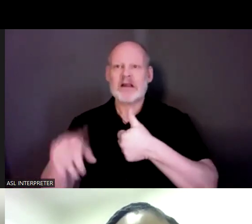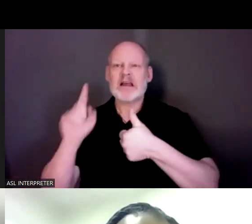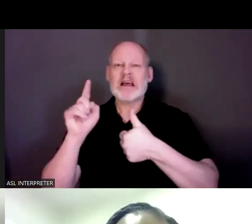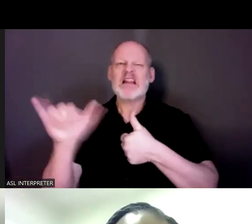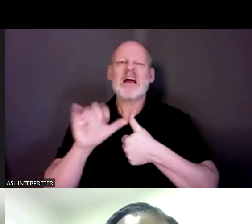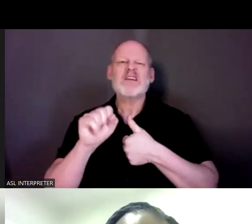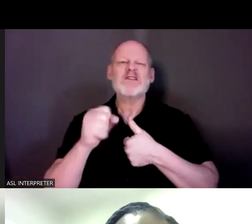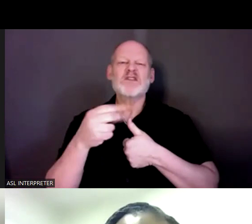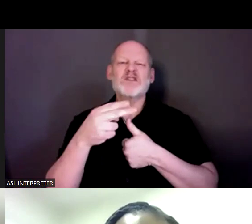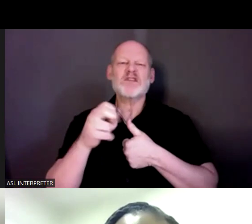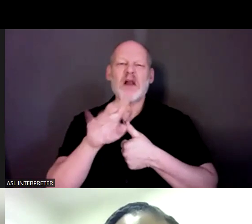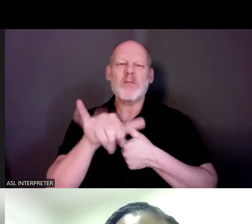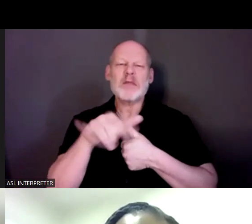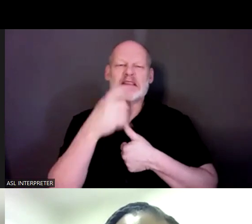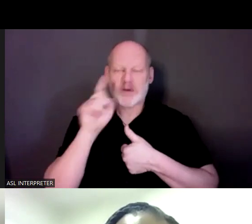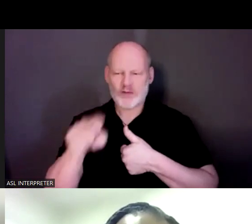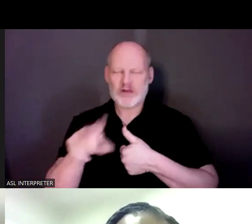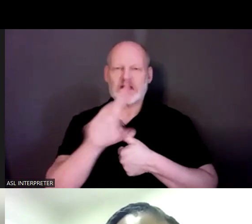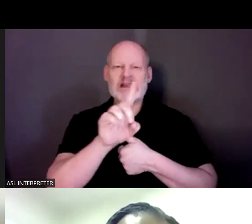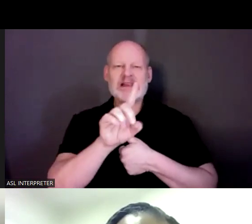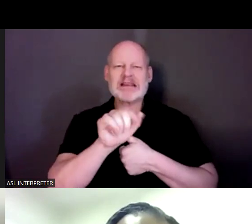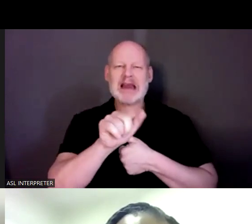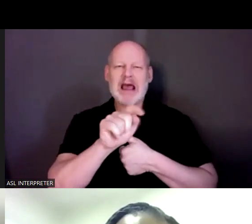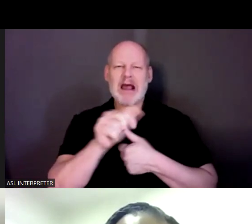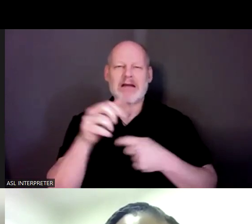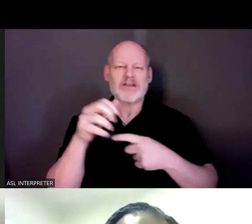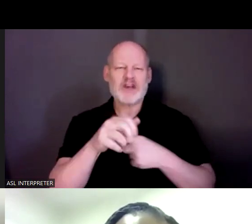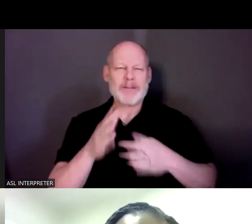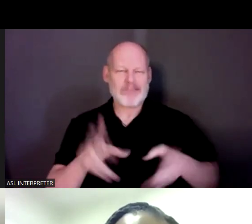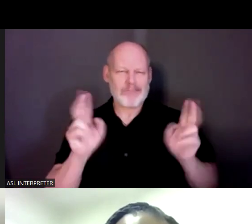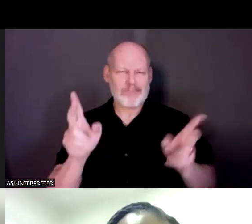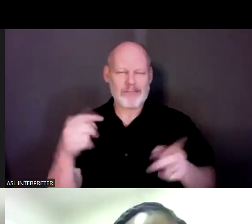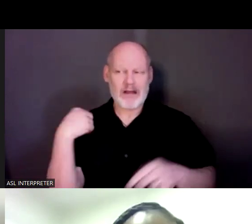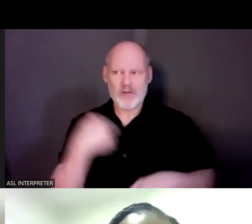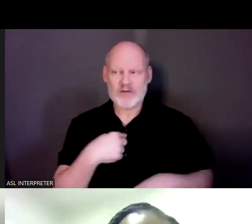in each of your teams and that's where we're still stuck in a few sites, a few